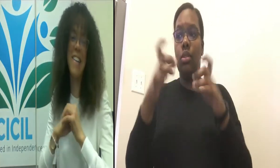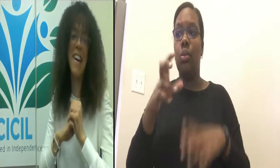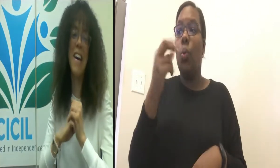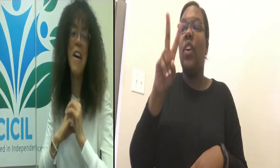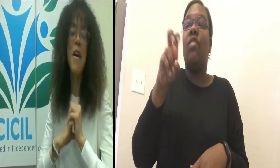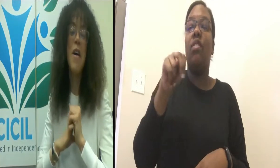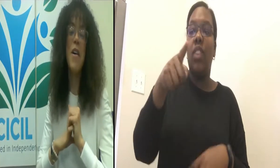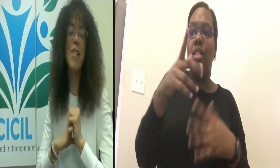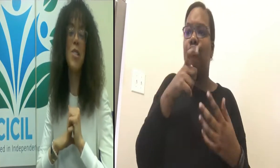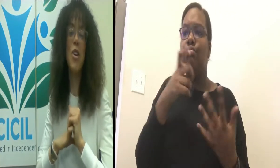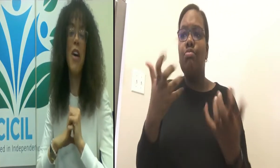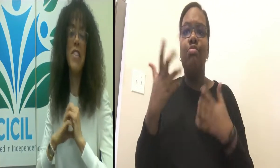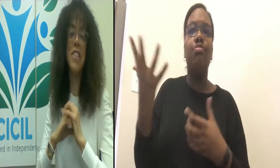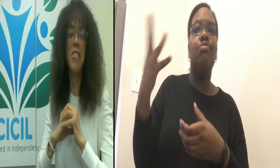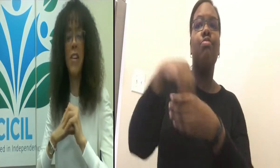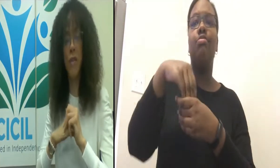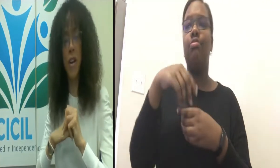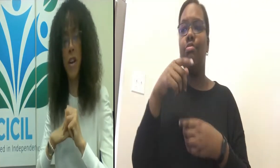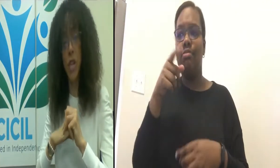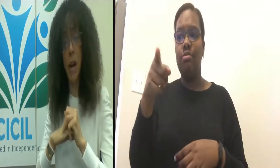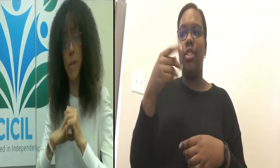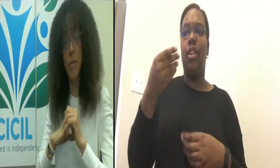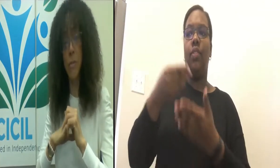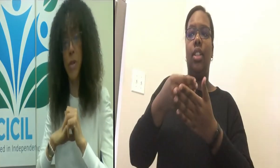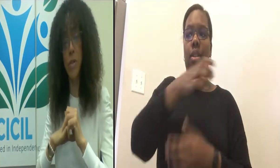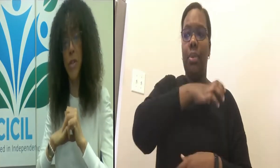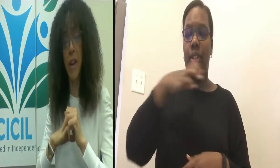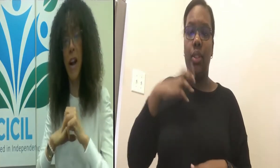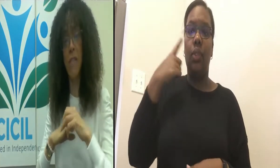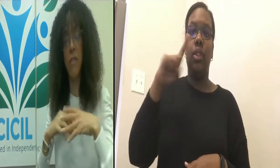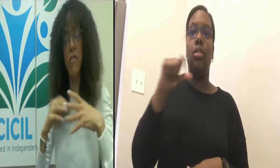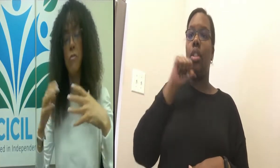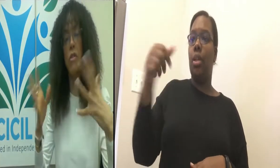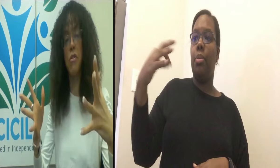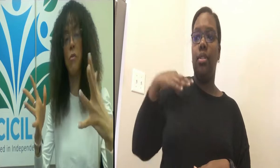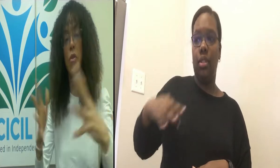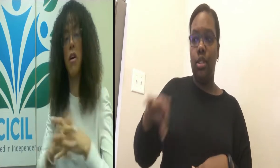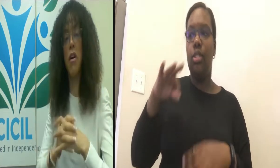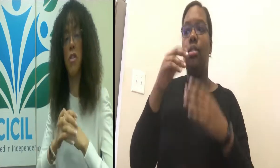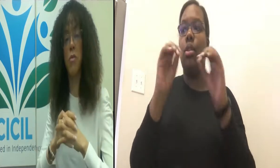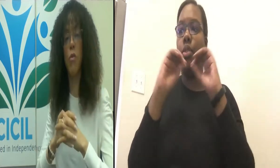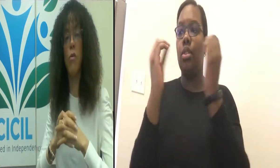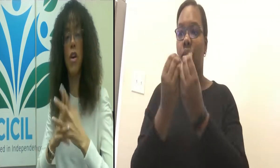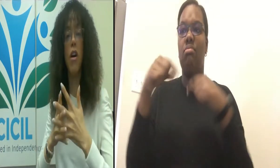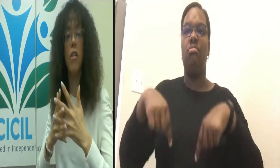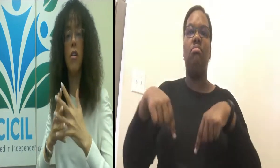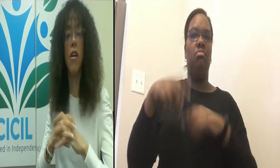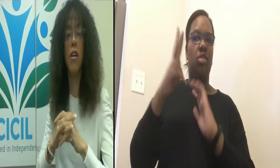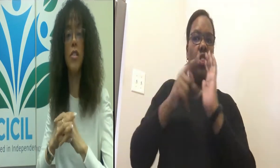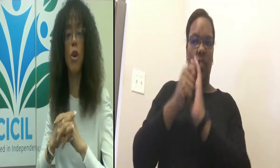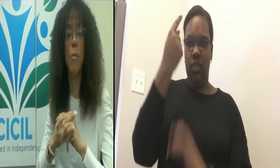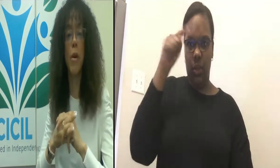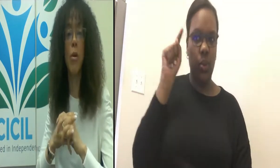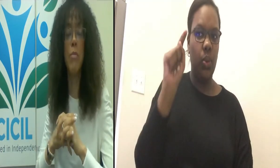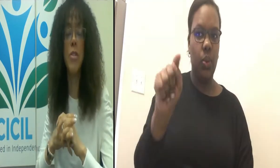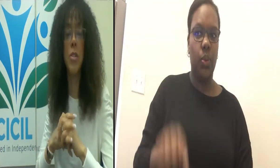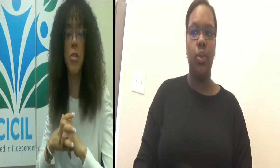role as quickly as possible and so I did a lot of reading of job descriptions and